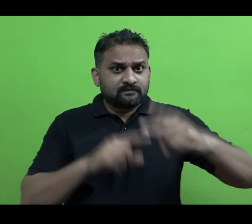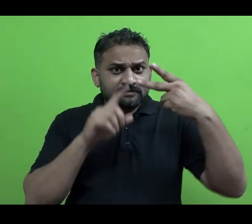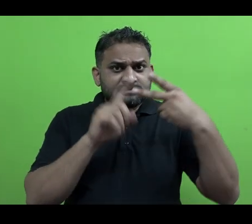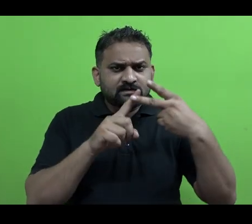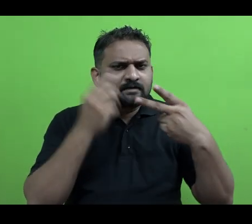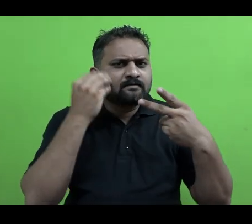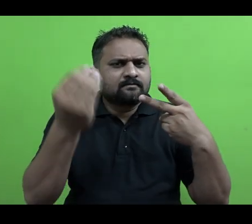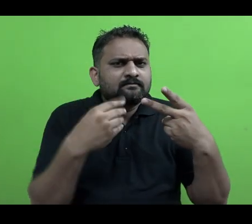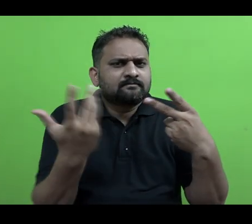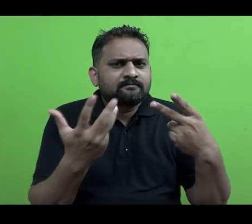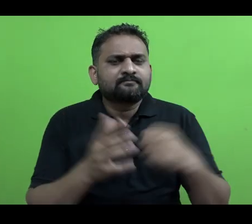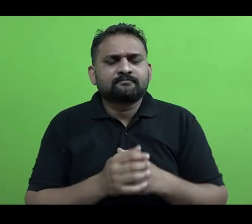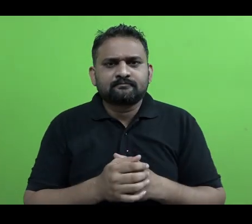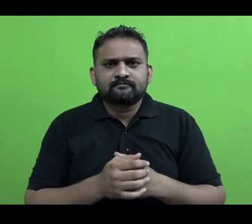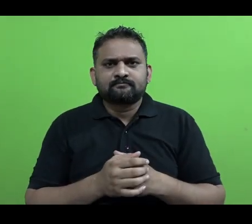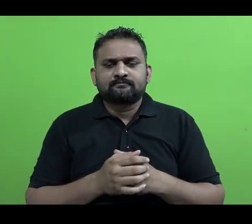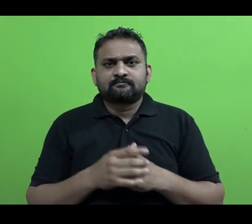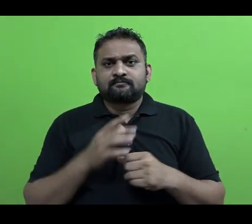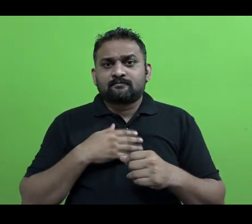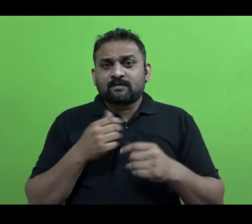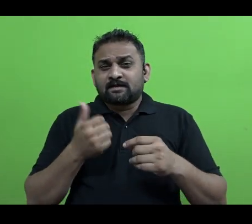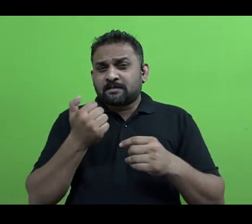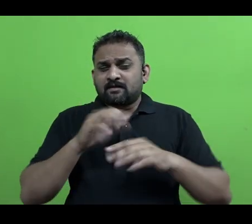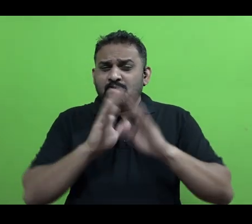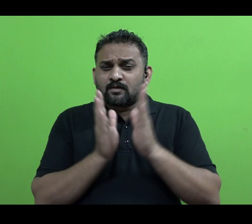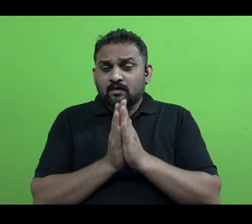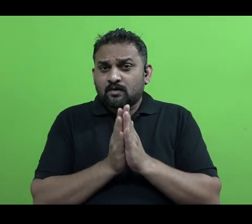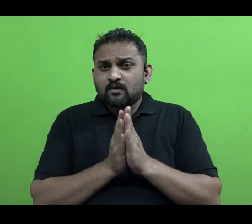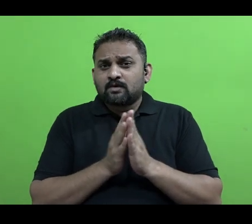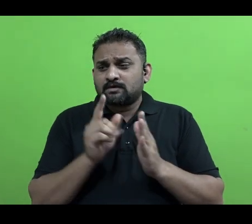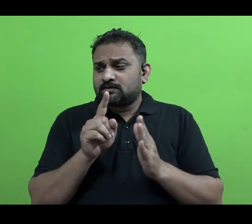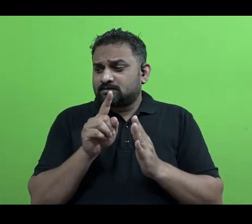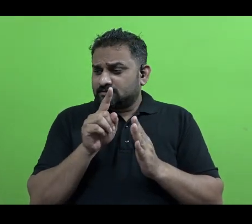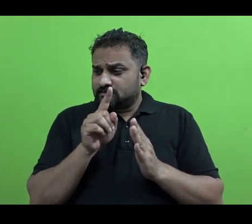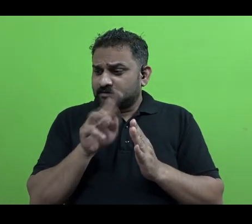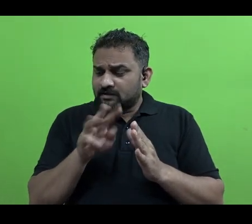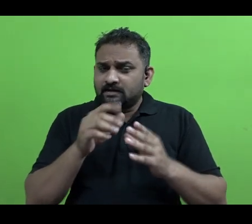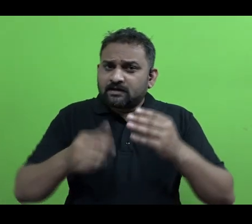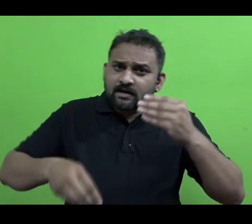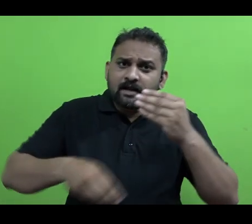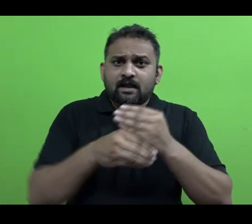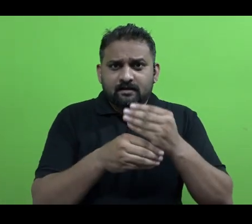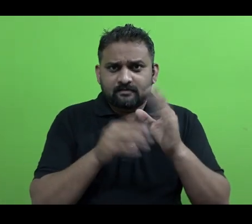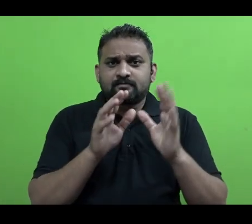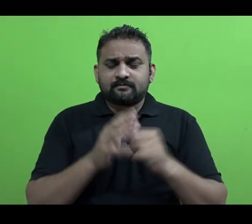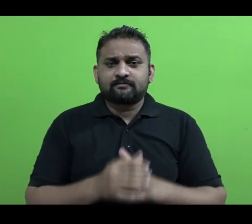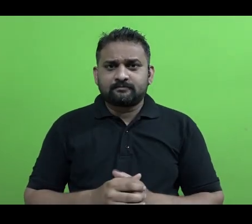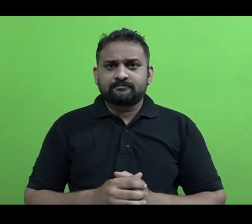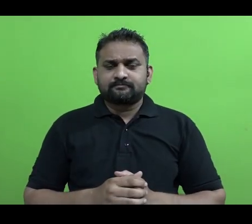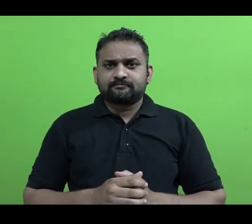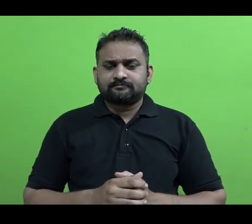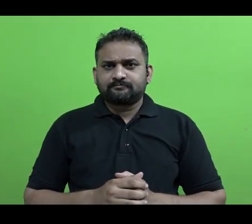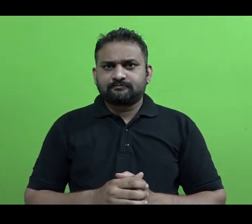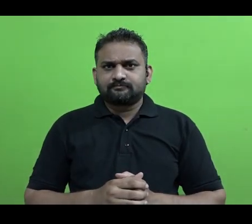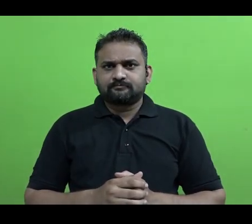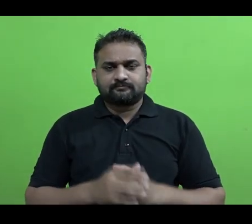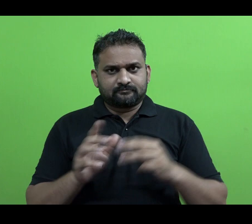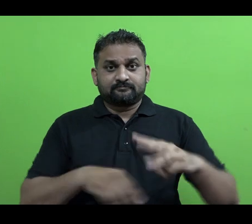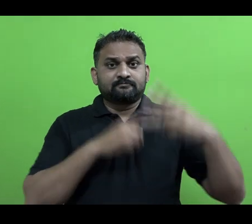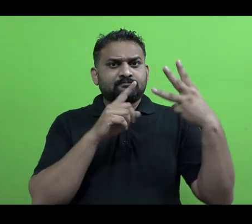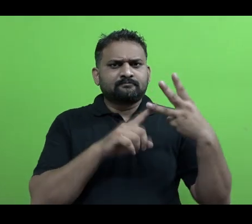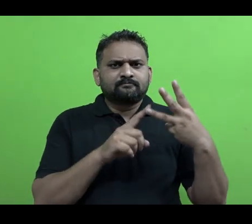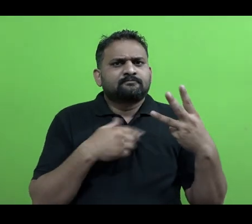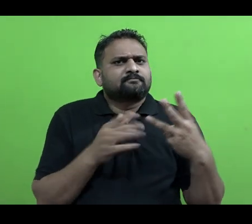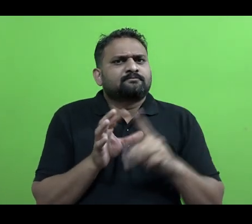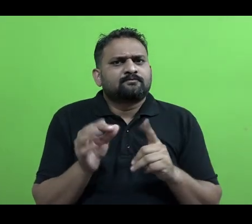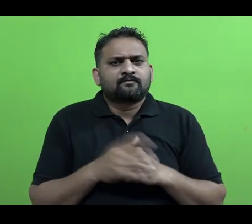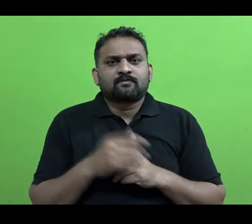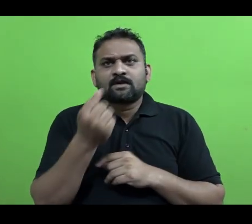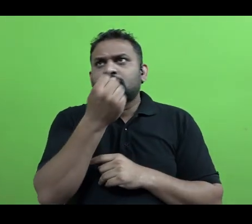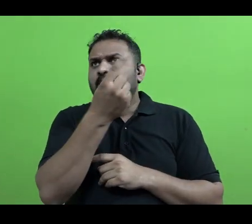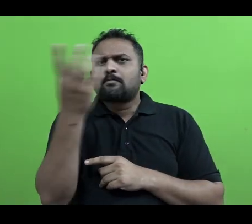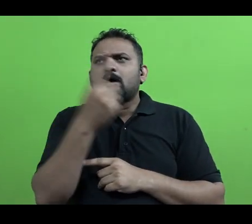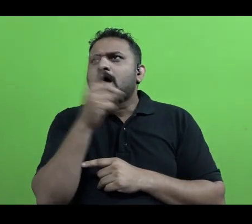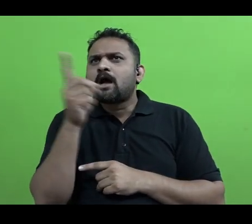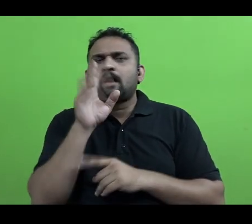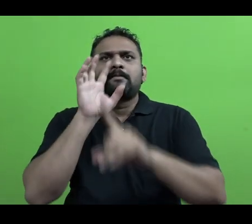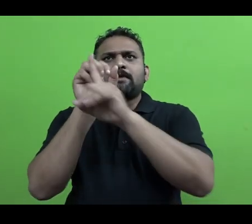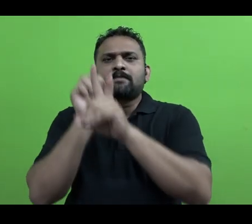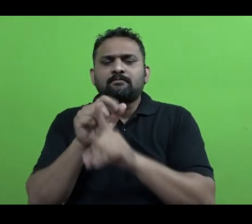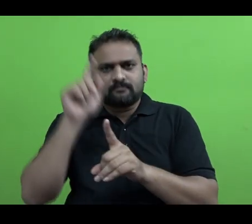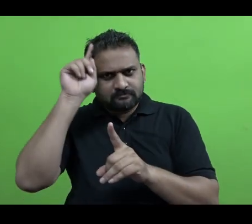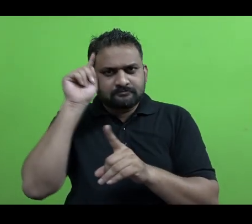and the second bit of information:I add 13 pens more. Step three is underline the numbers.